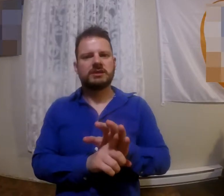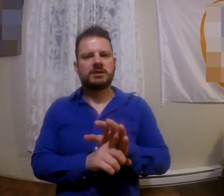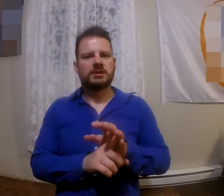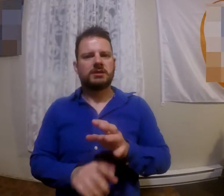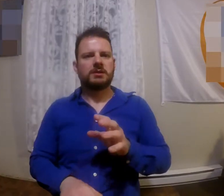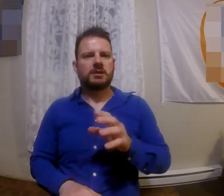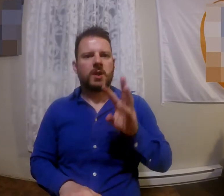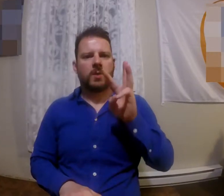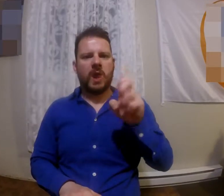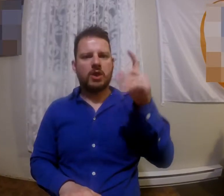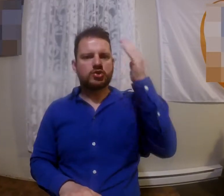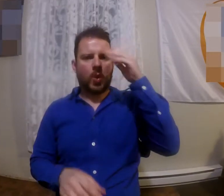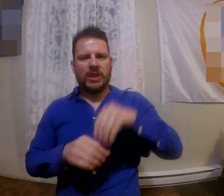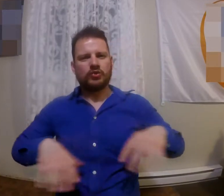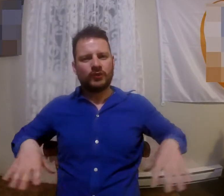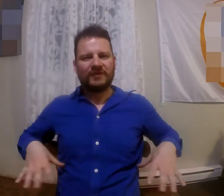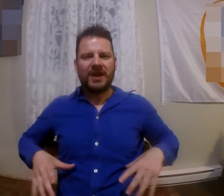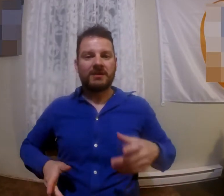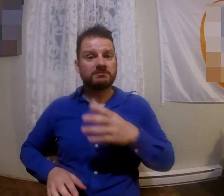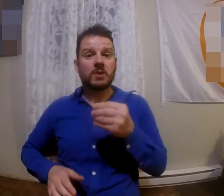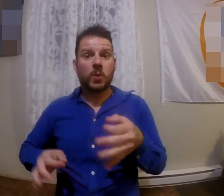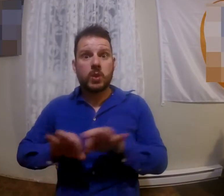Newfoundland is well known for puffins.